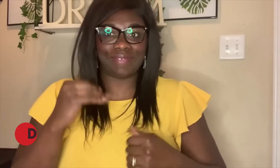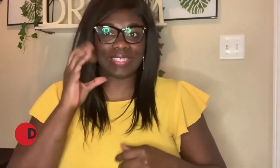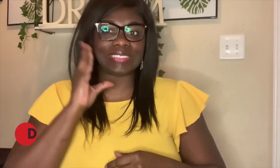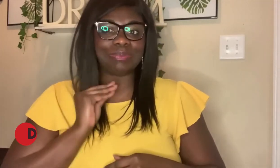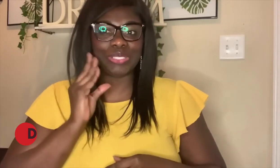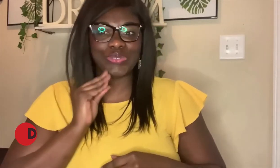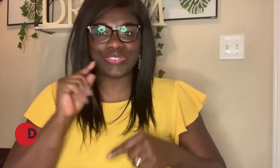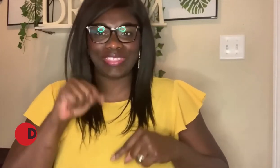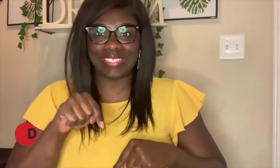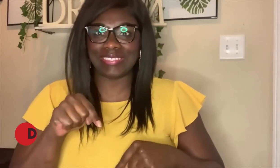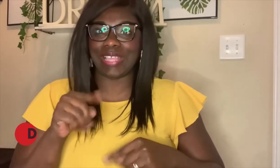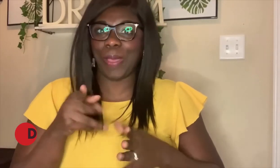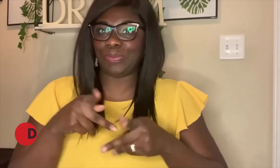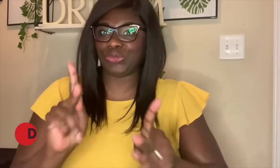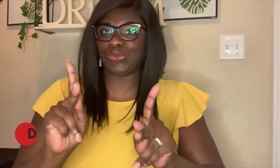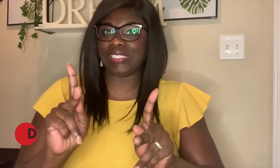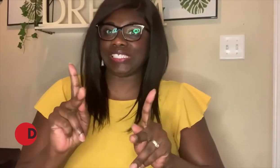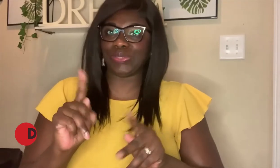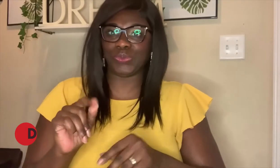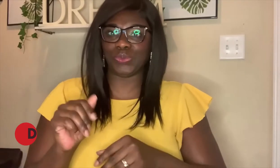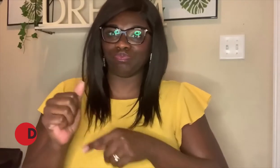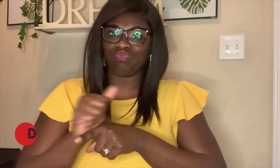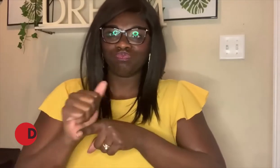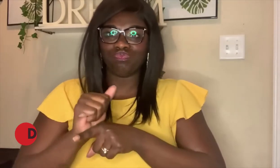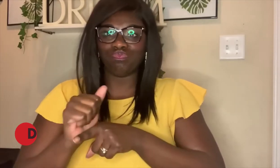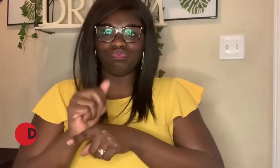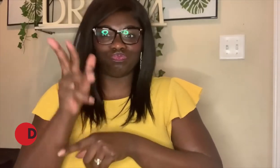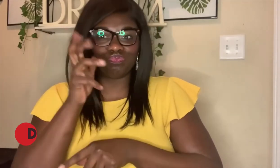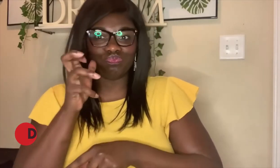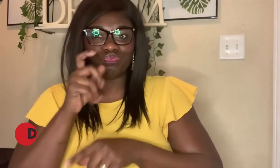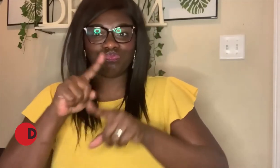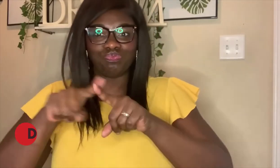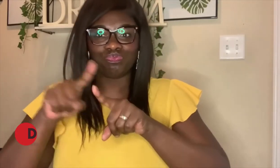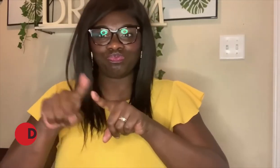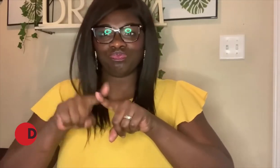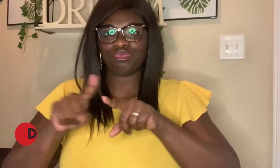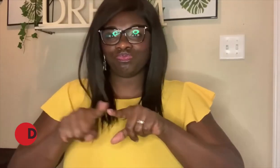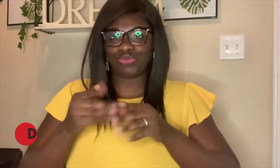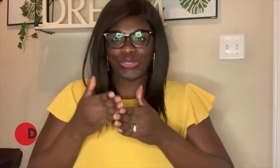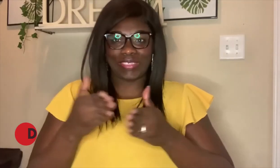the opportunity to practice, and listen to different things.